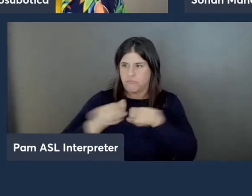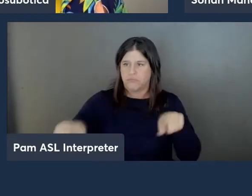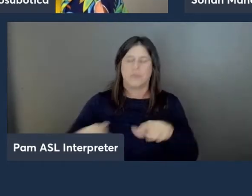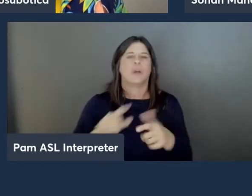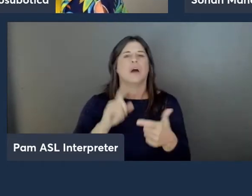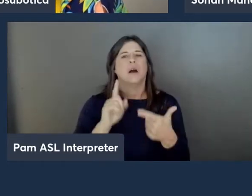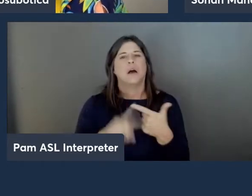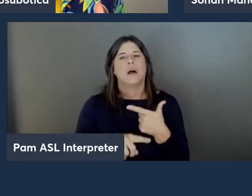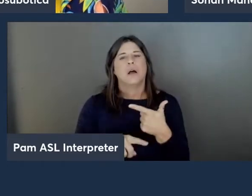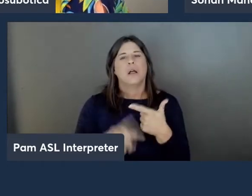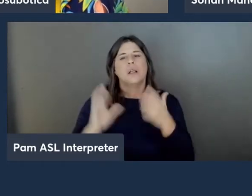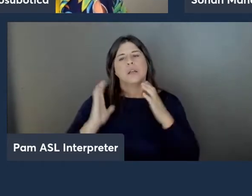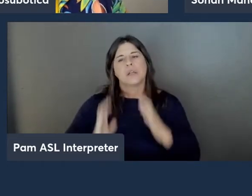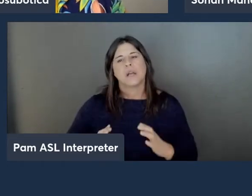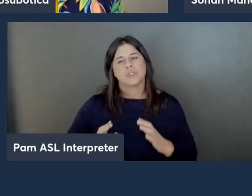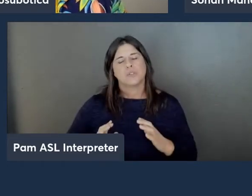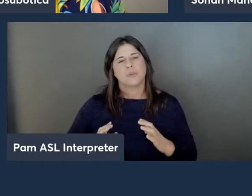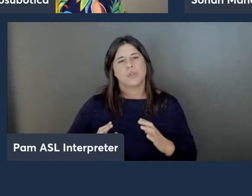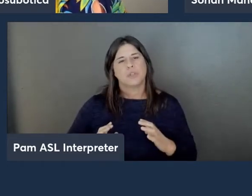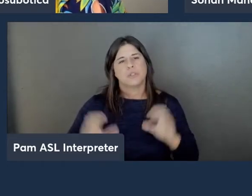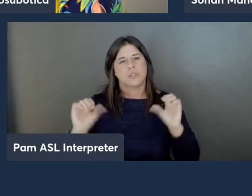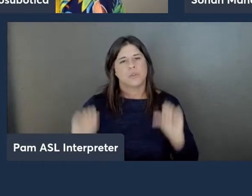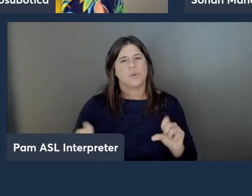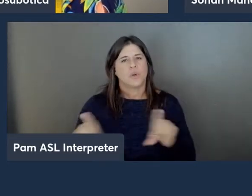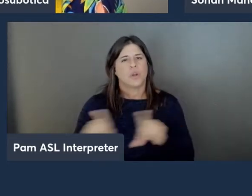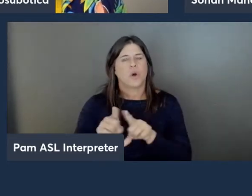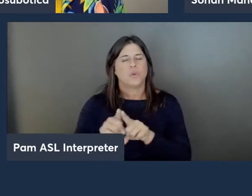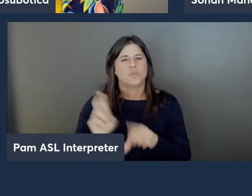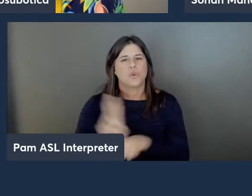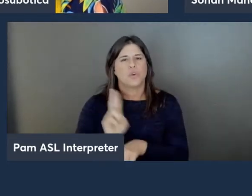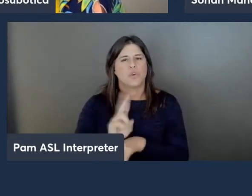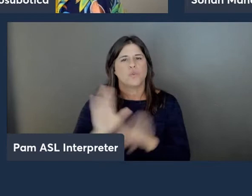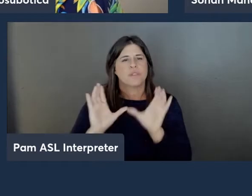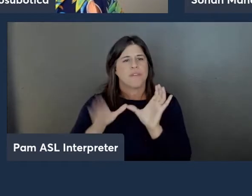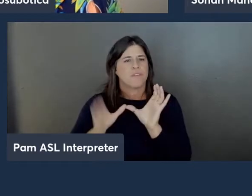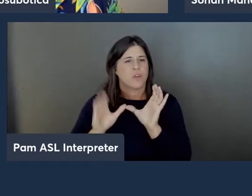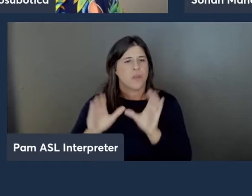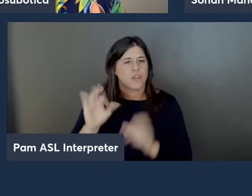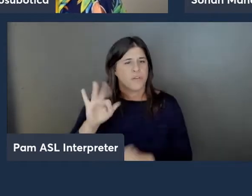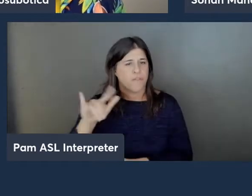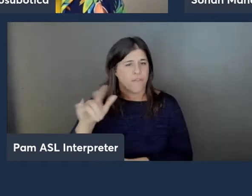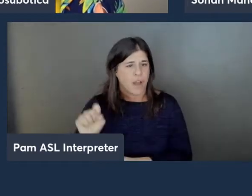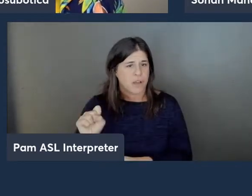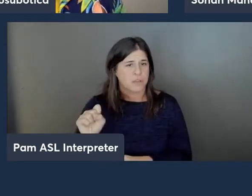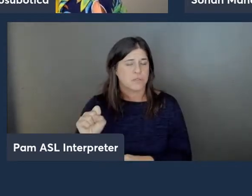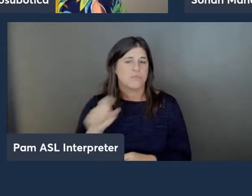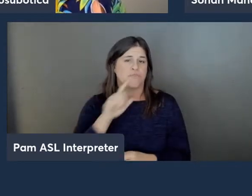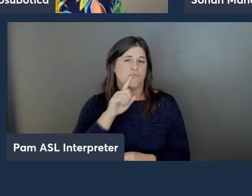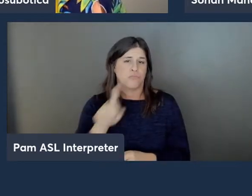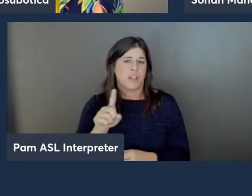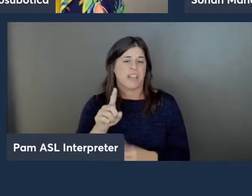And customers could also use configuration files, which kind of gets you part way there.